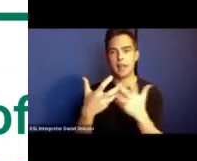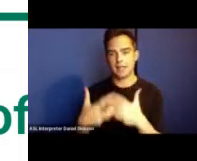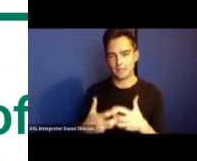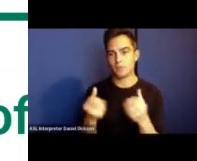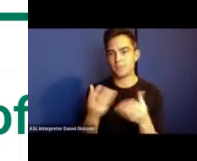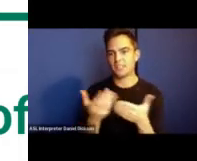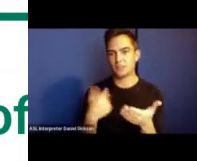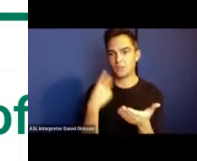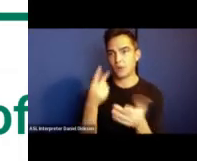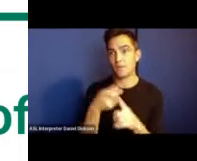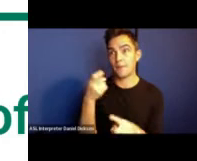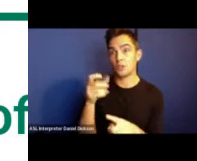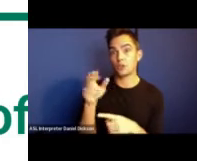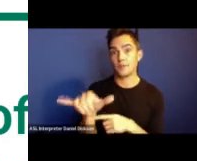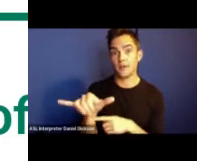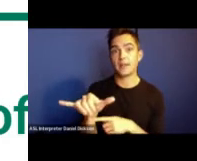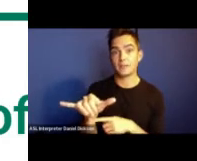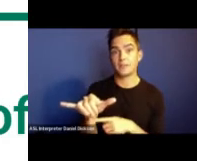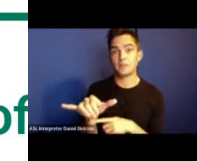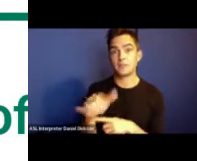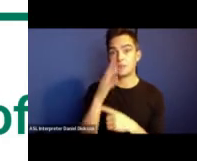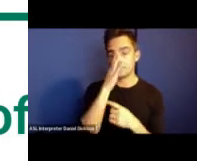from surveys of our consumers.